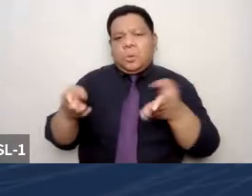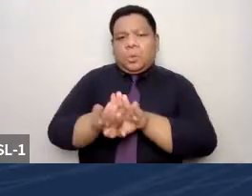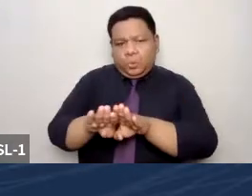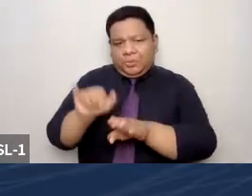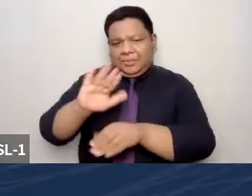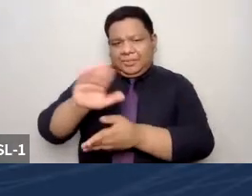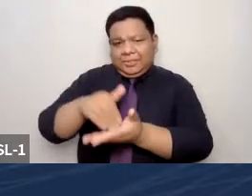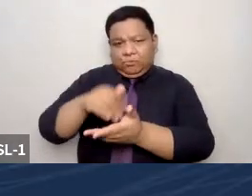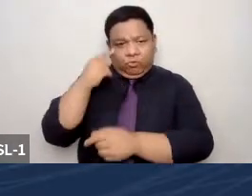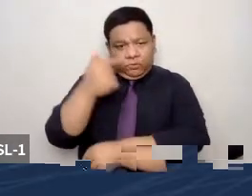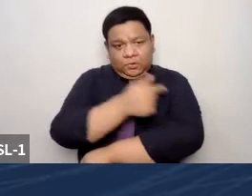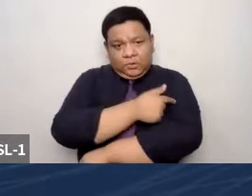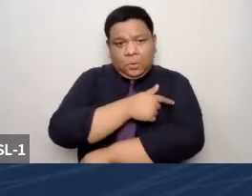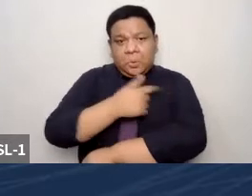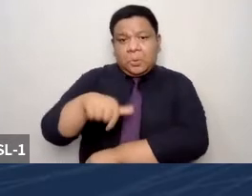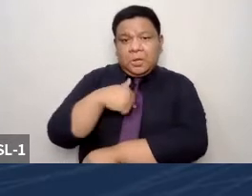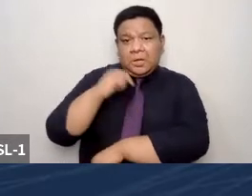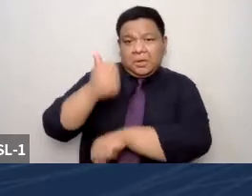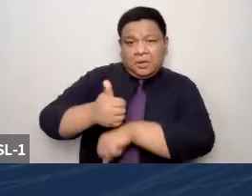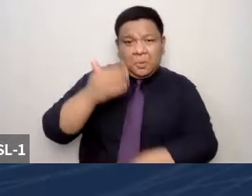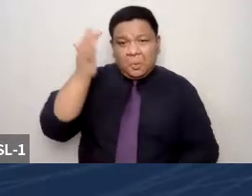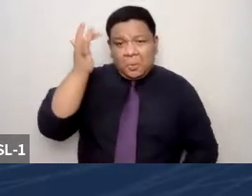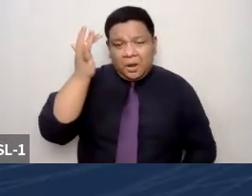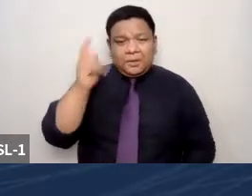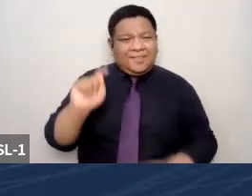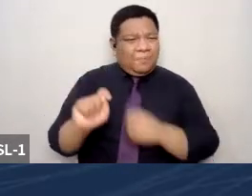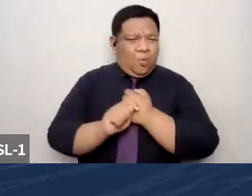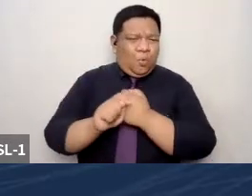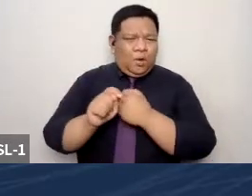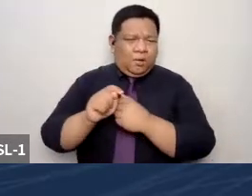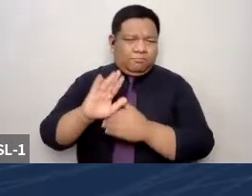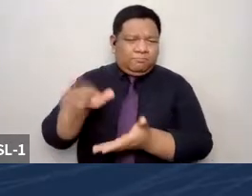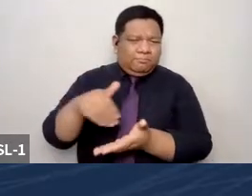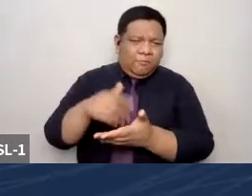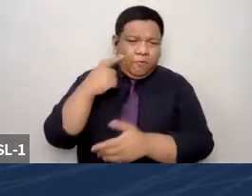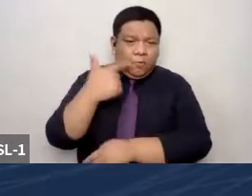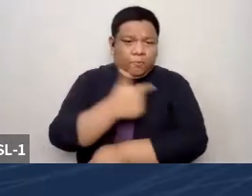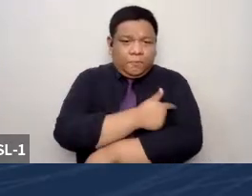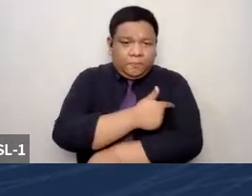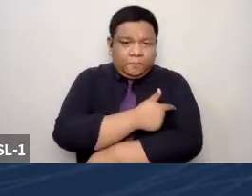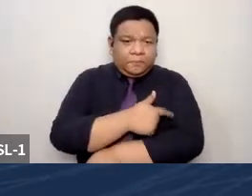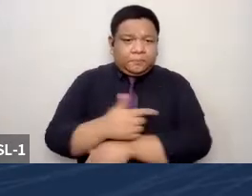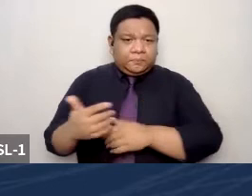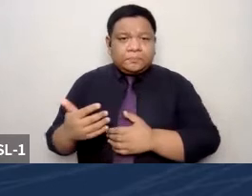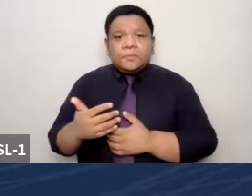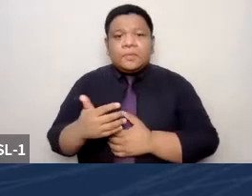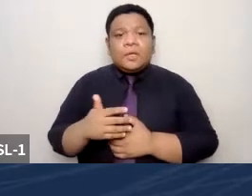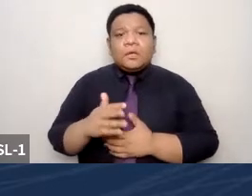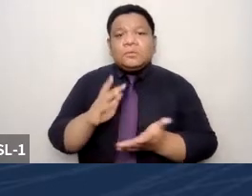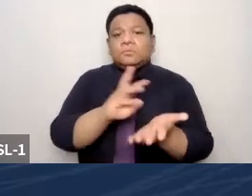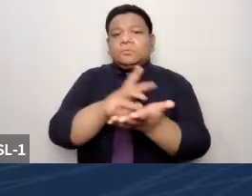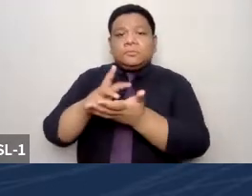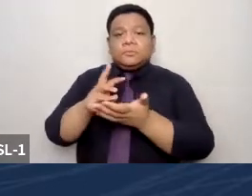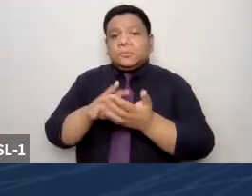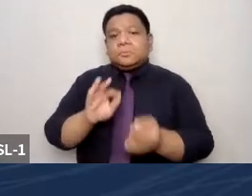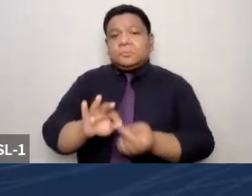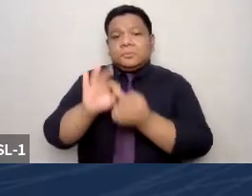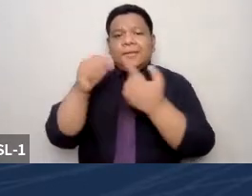We are establishing post vaccination sites in areas like closed setting facilities.